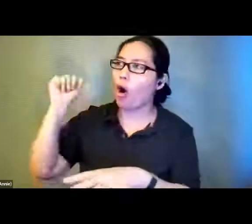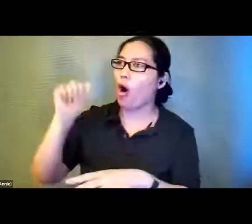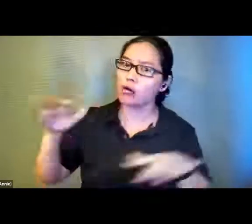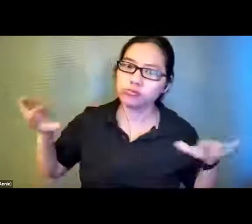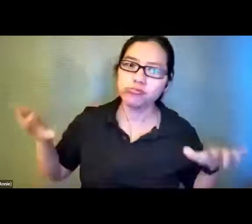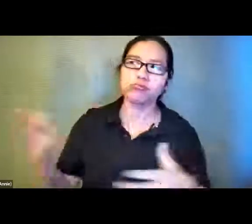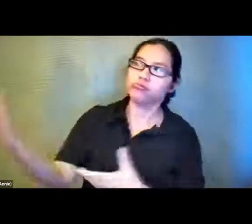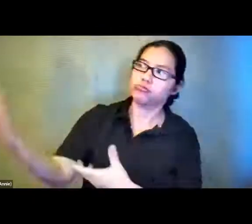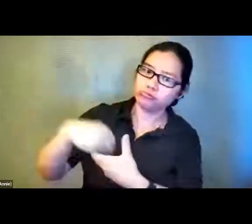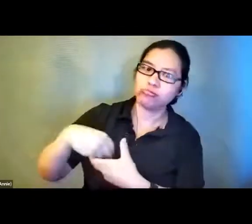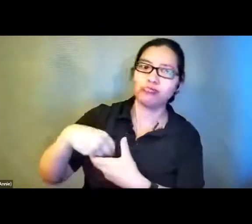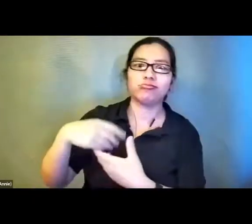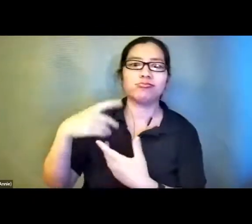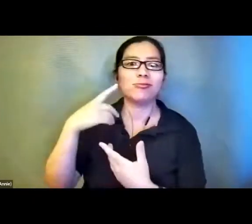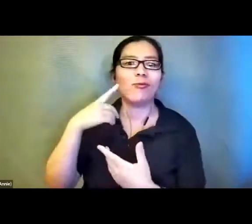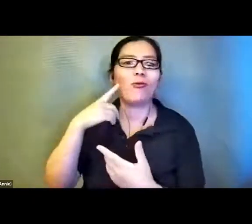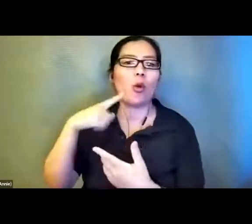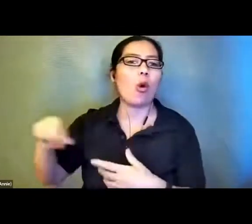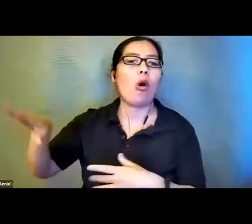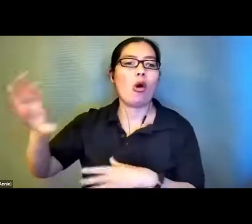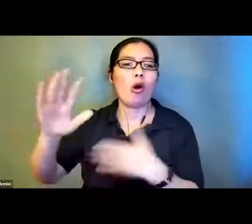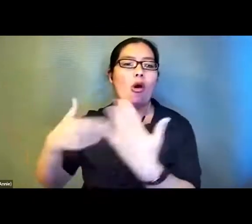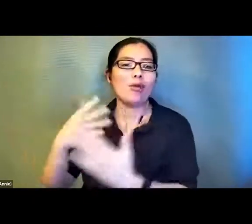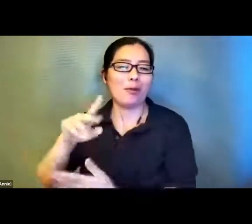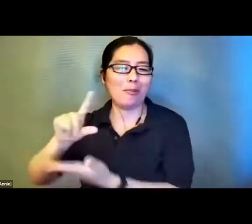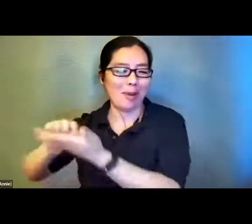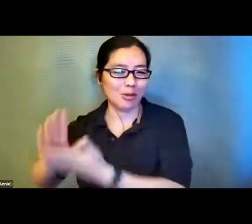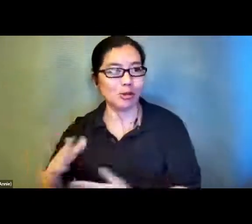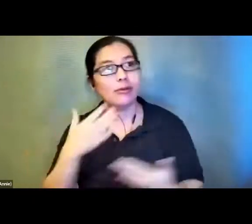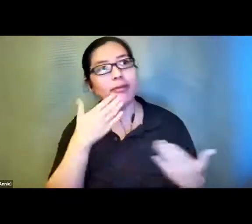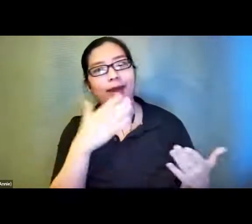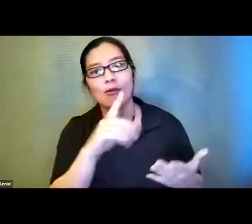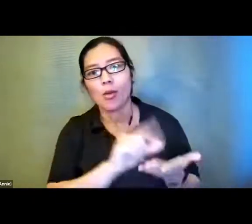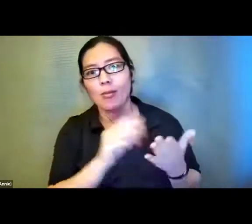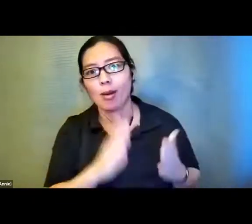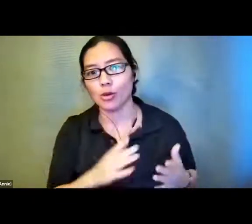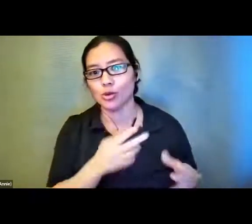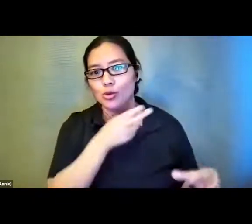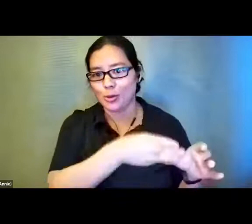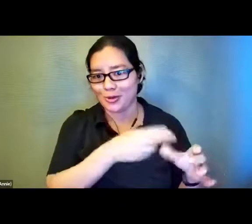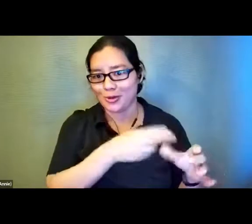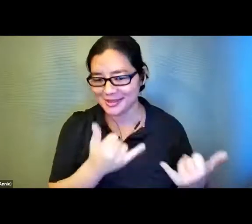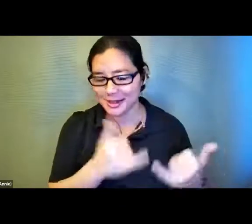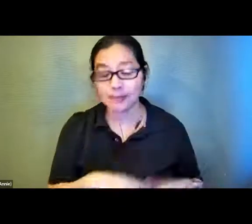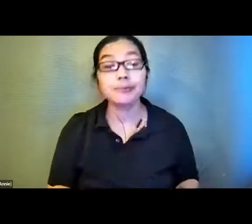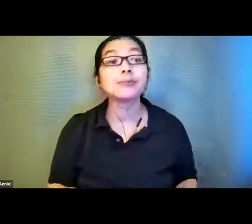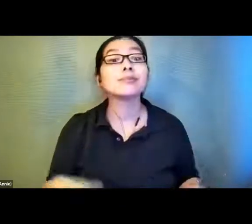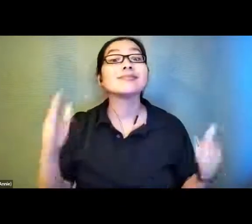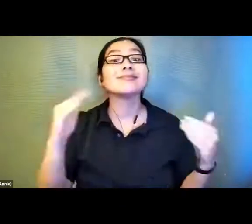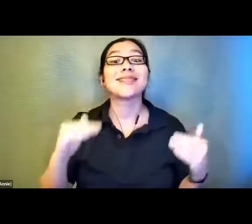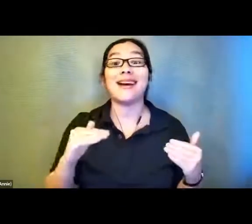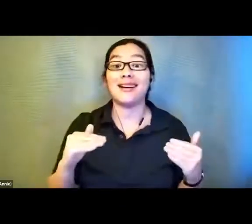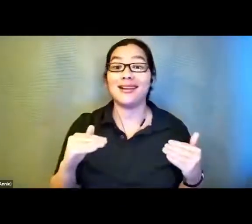are here today and joining us. At this time we will now be promoting our panelists for